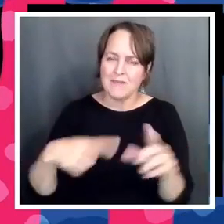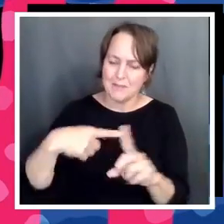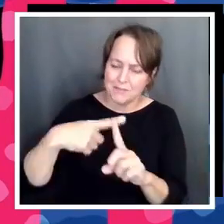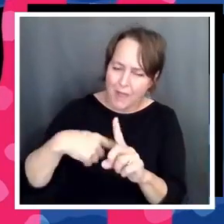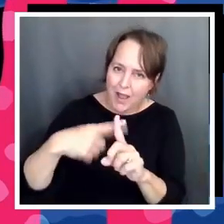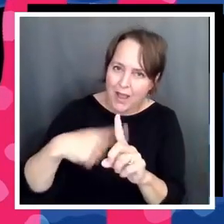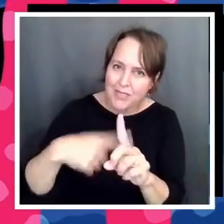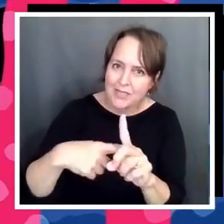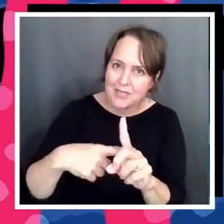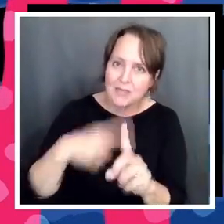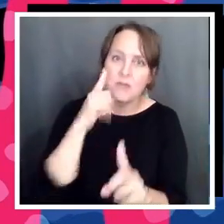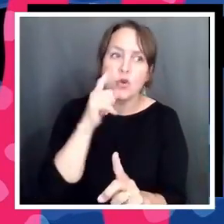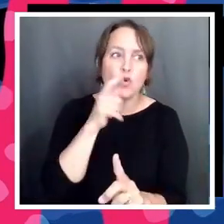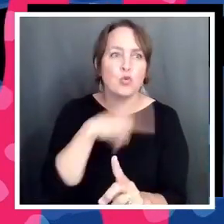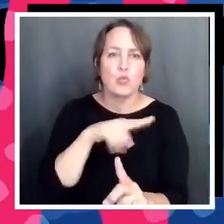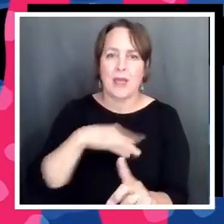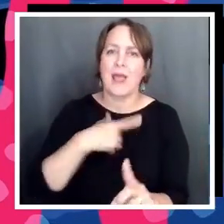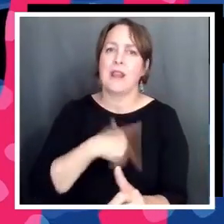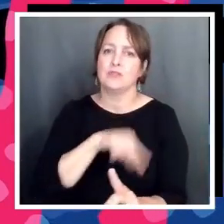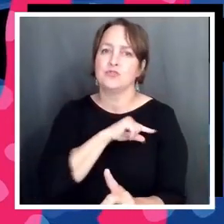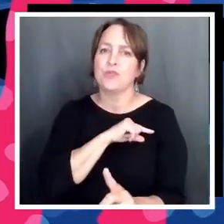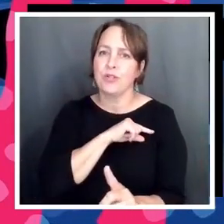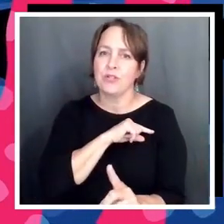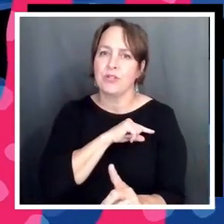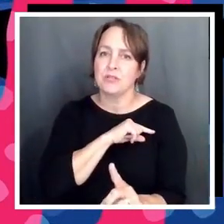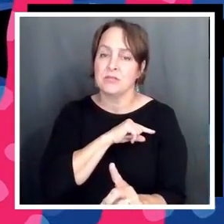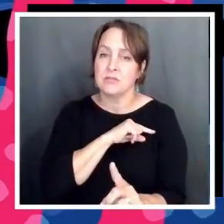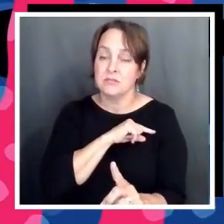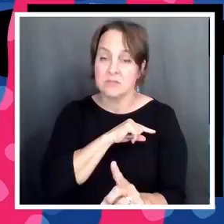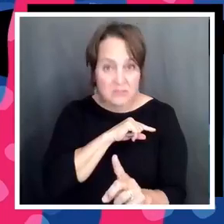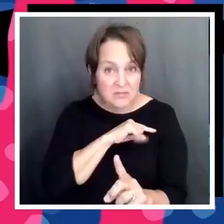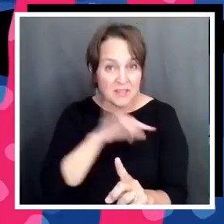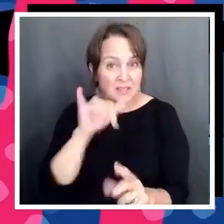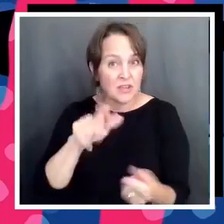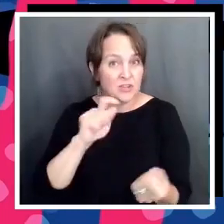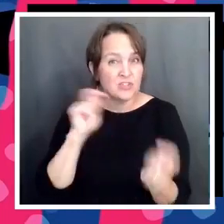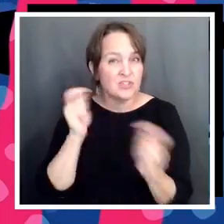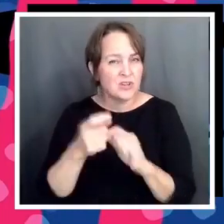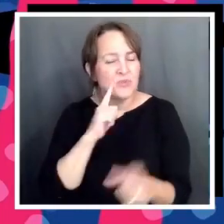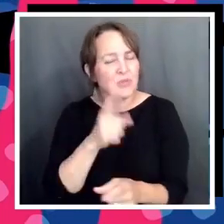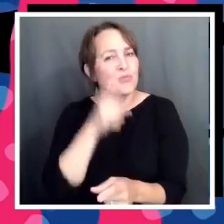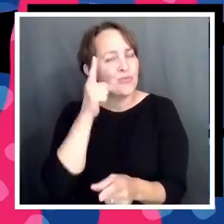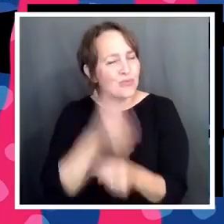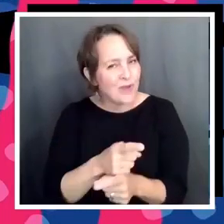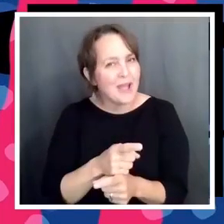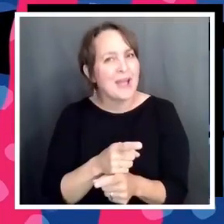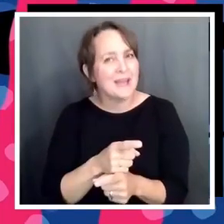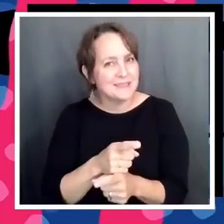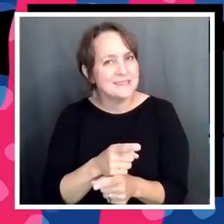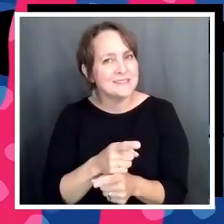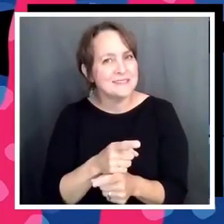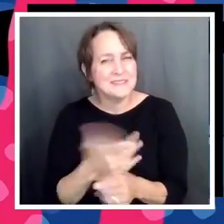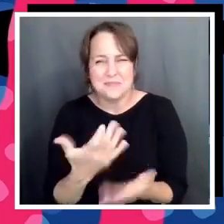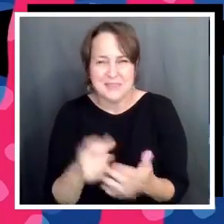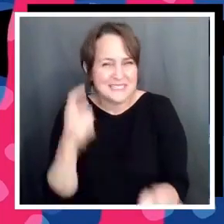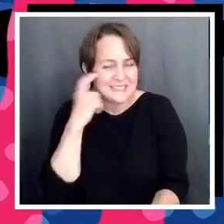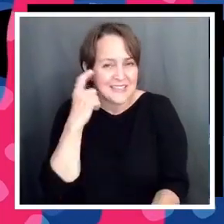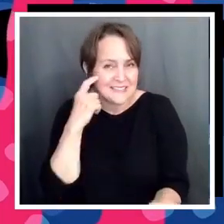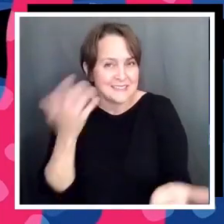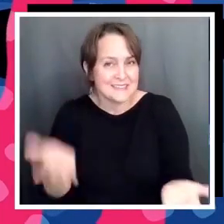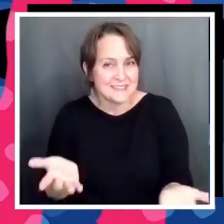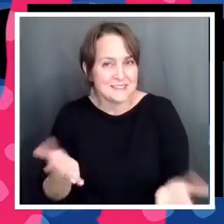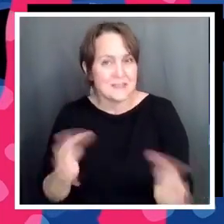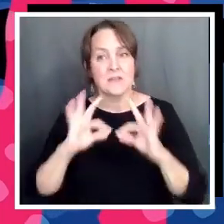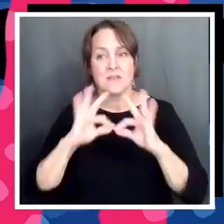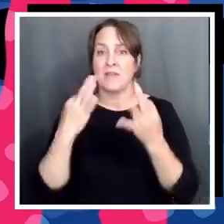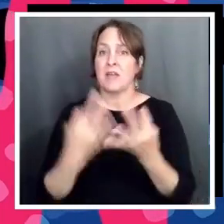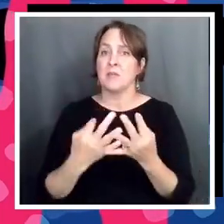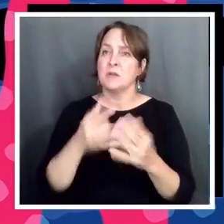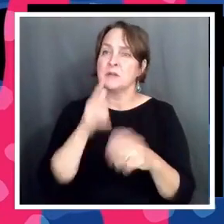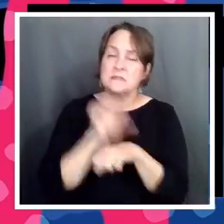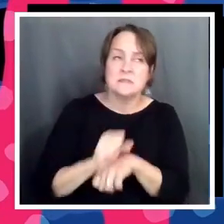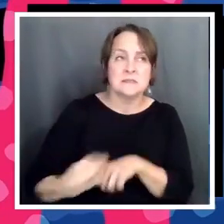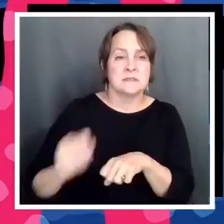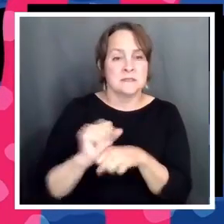MONTHLY AND AUTOMATICALLY.